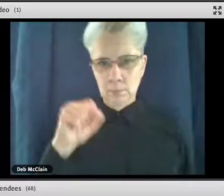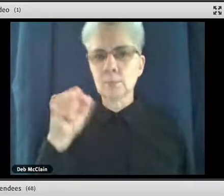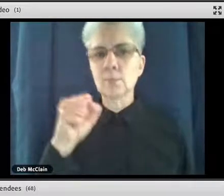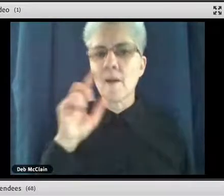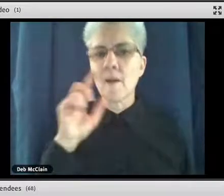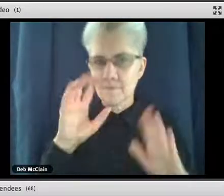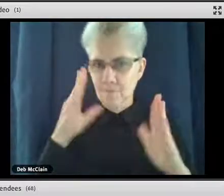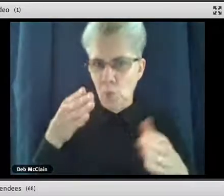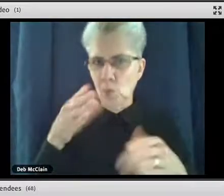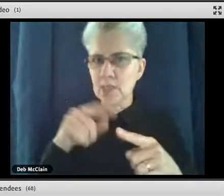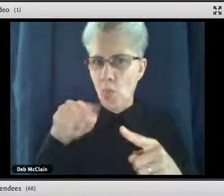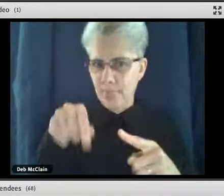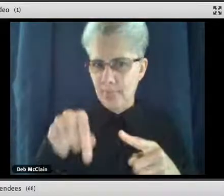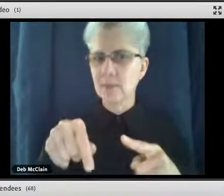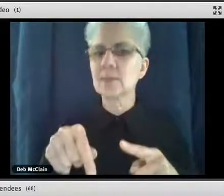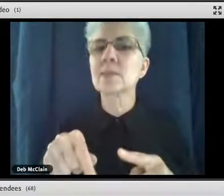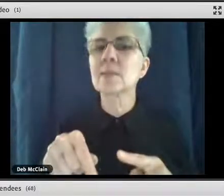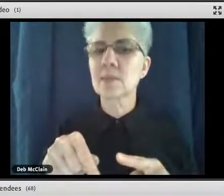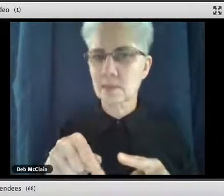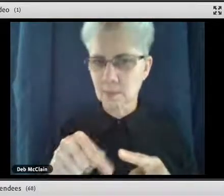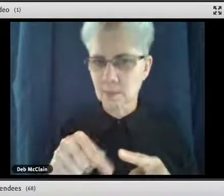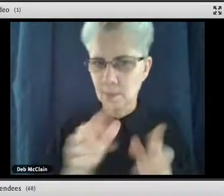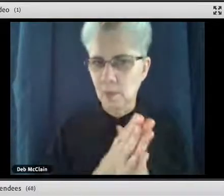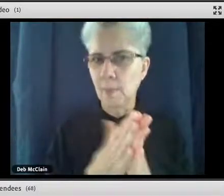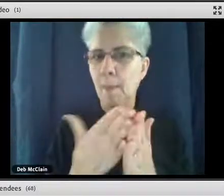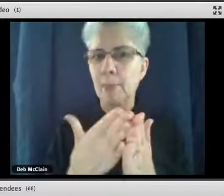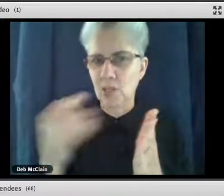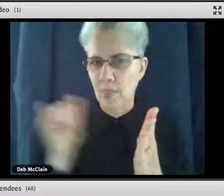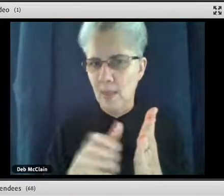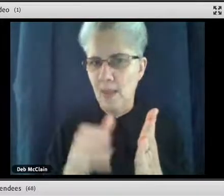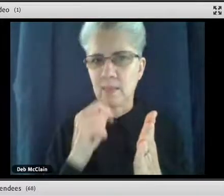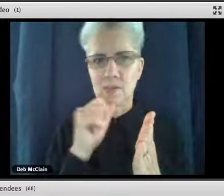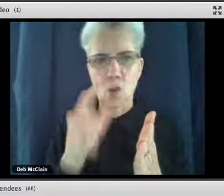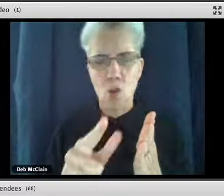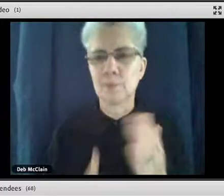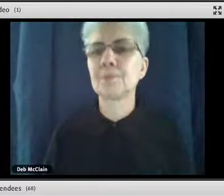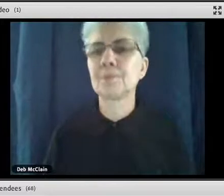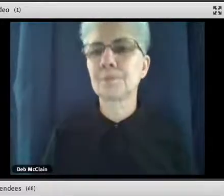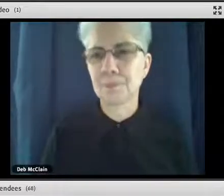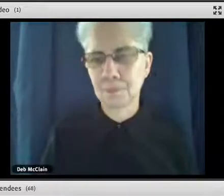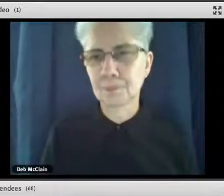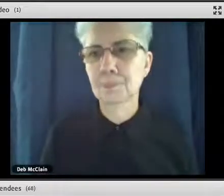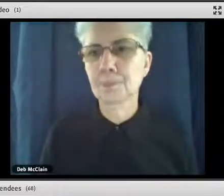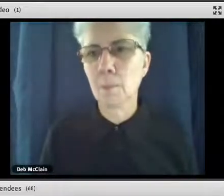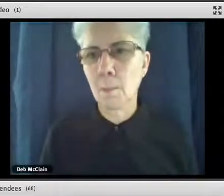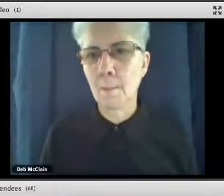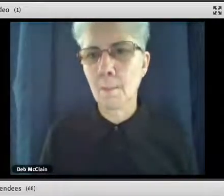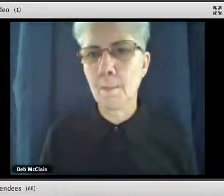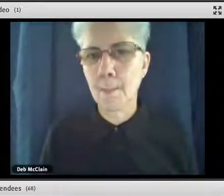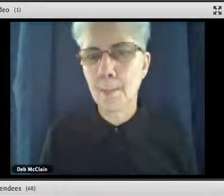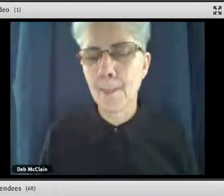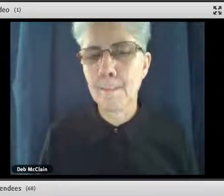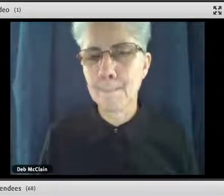Because if we're just focusing on this particular publication. Yeah, okay.